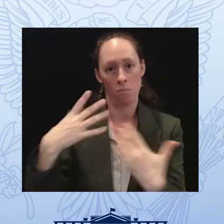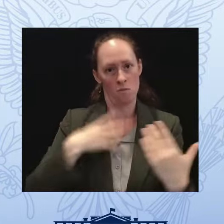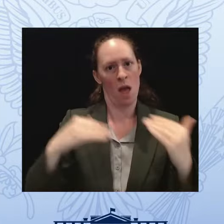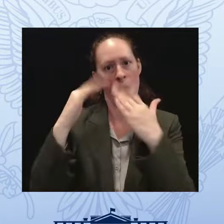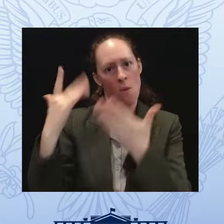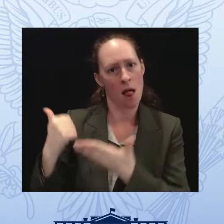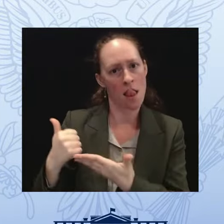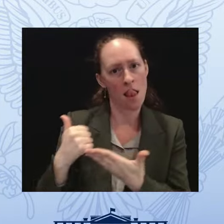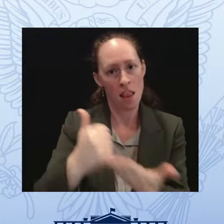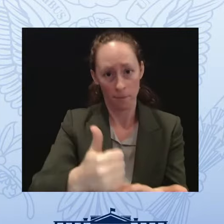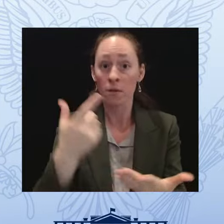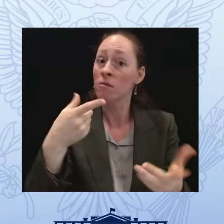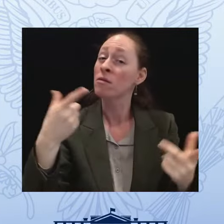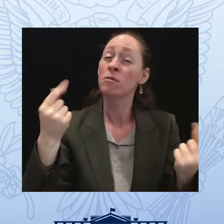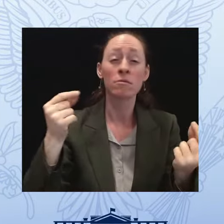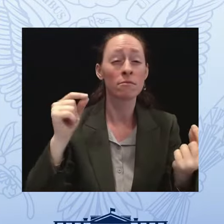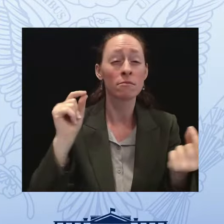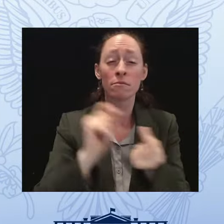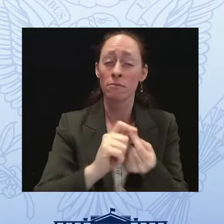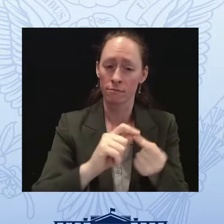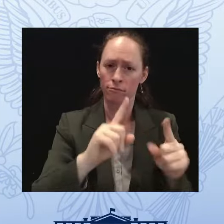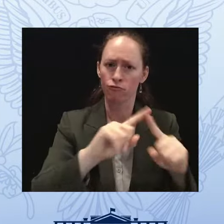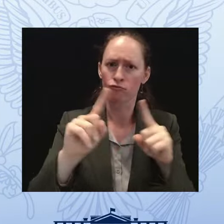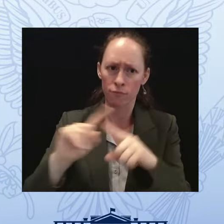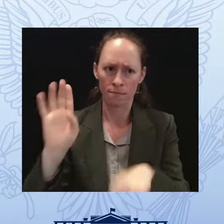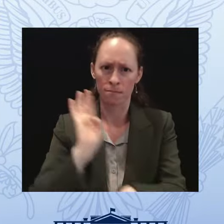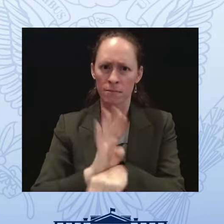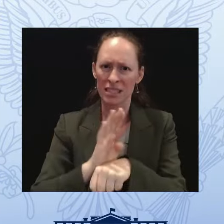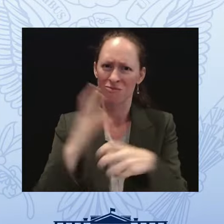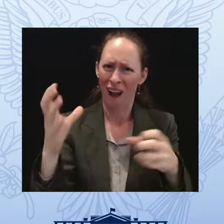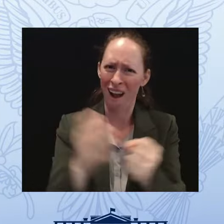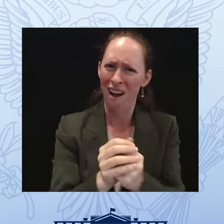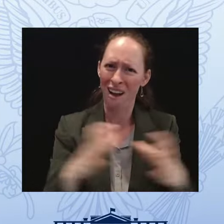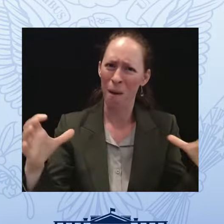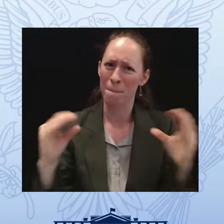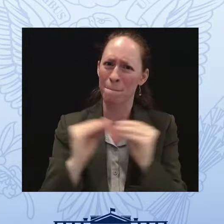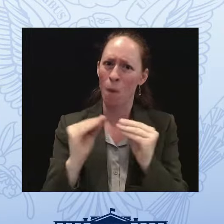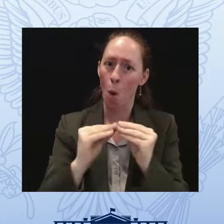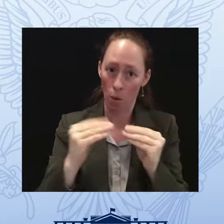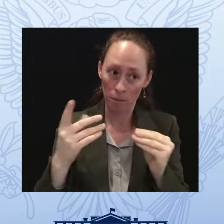So Pittsburgh is revitalizing their airport and creating new jobs in the process.